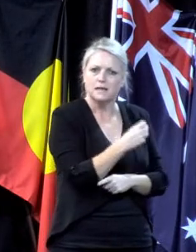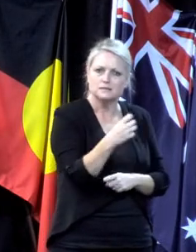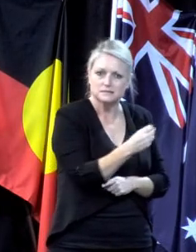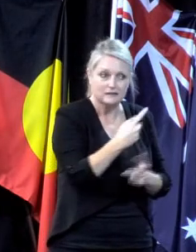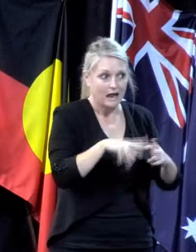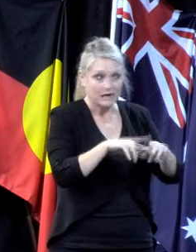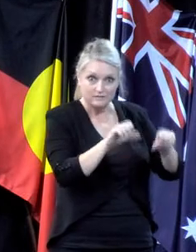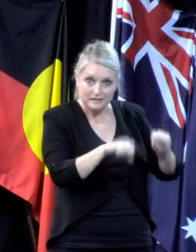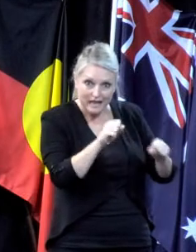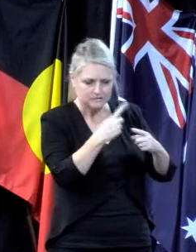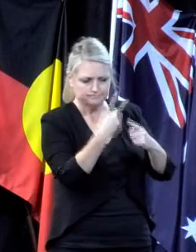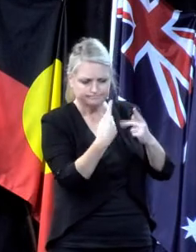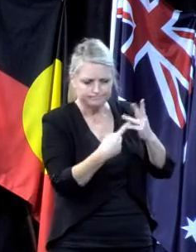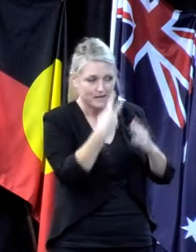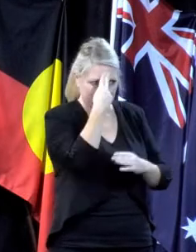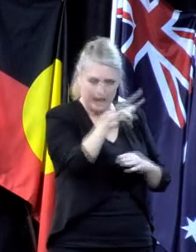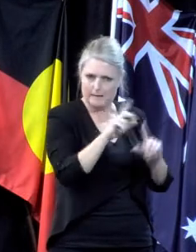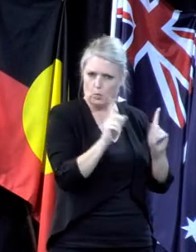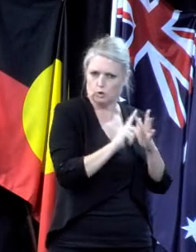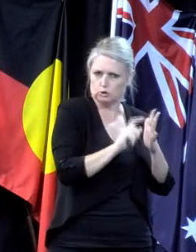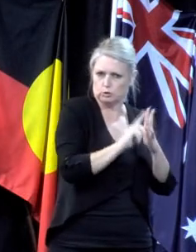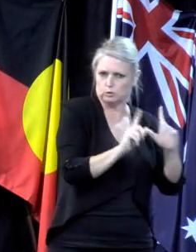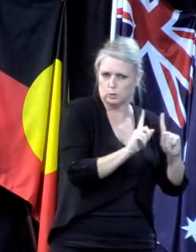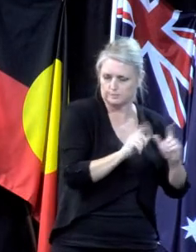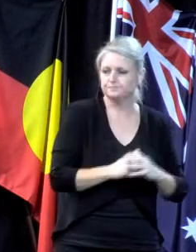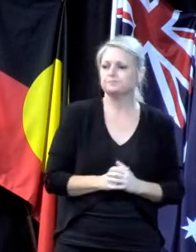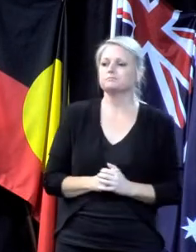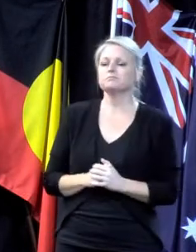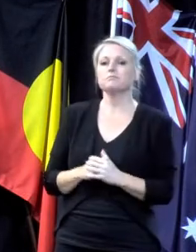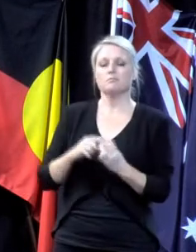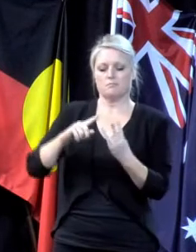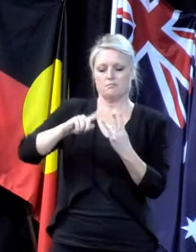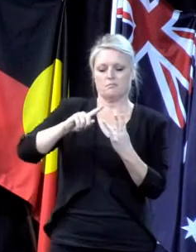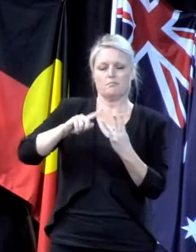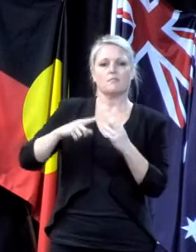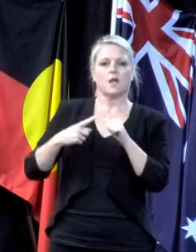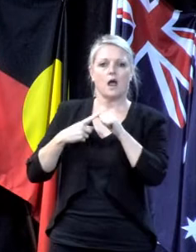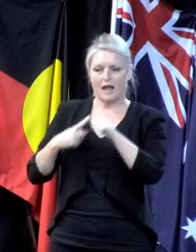I will probably – probably start with that. The Department is very much part of the journey with our...